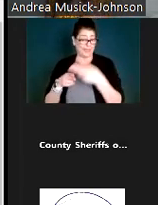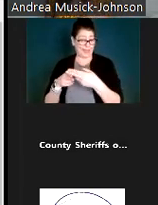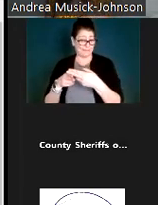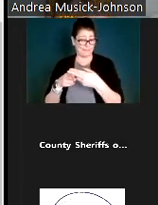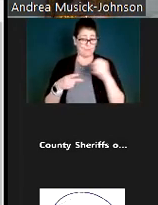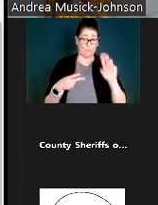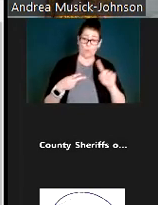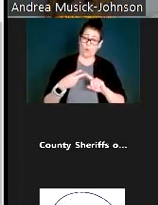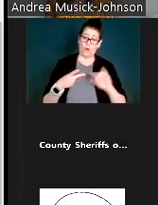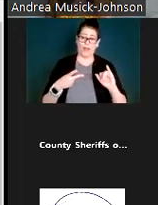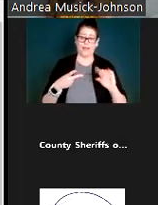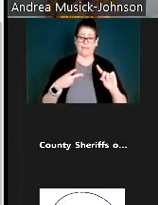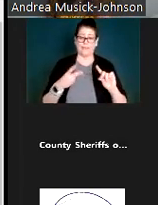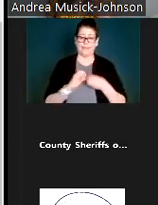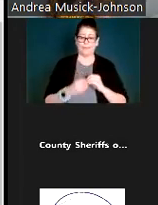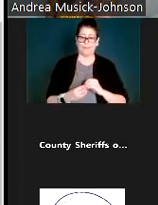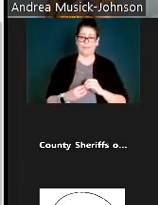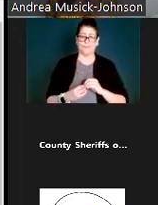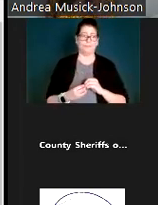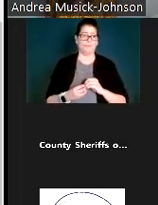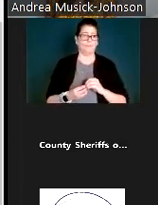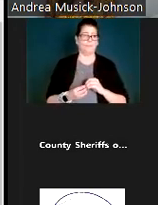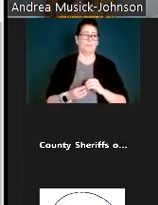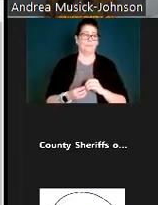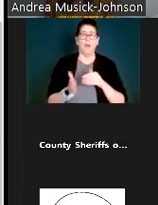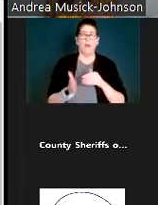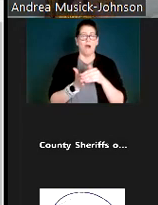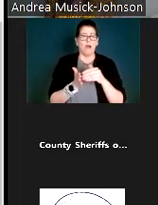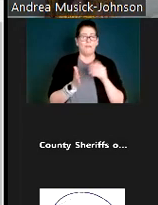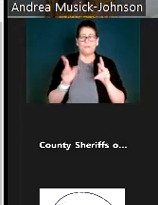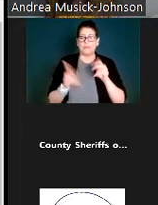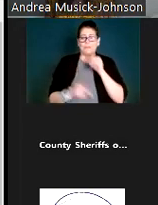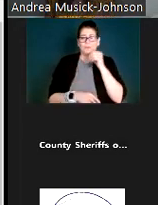And, most of the time, people don't know the ID number, they do know the name.